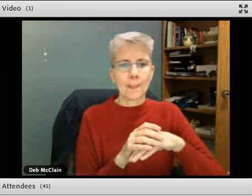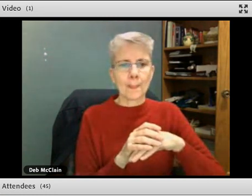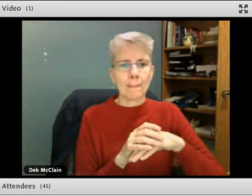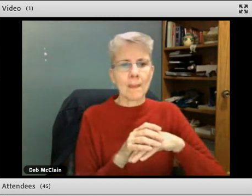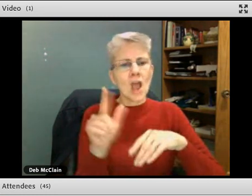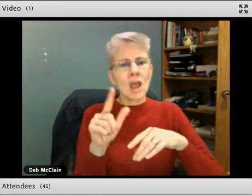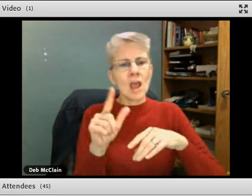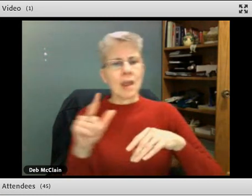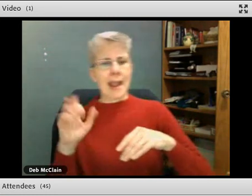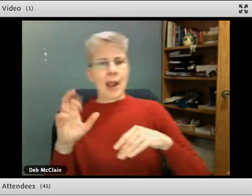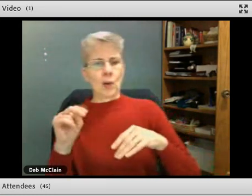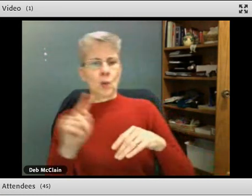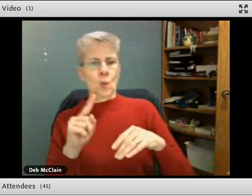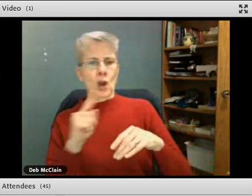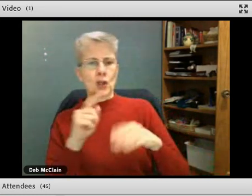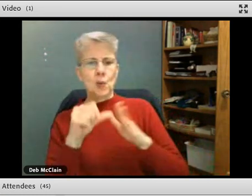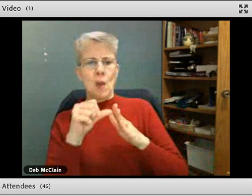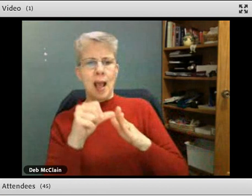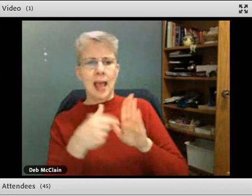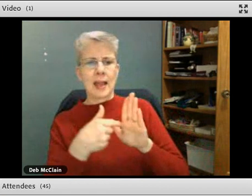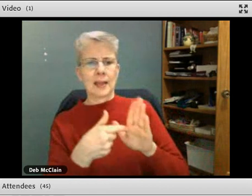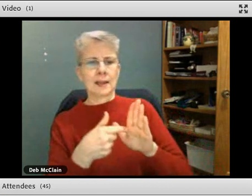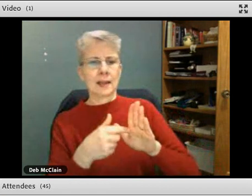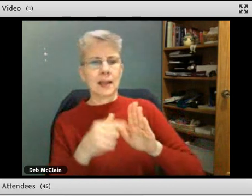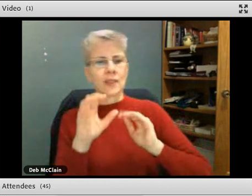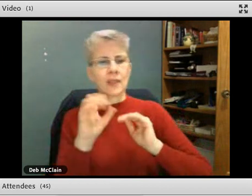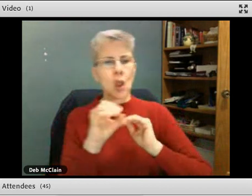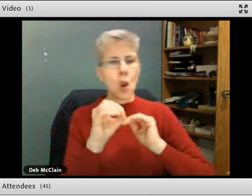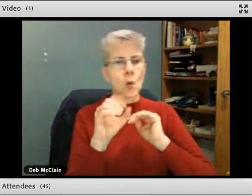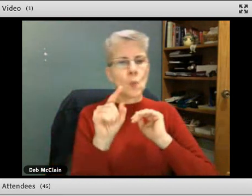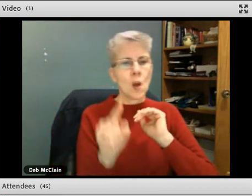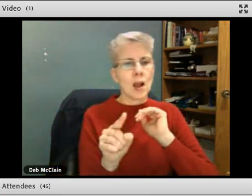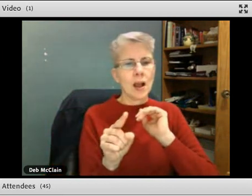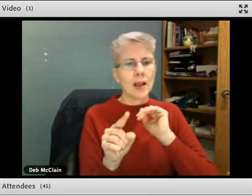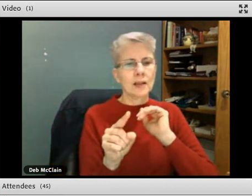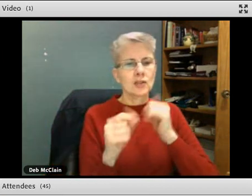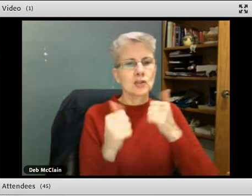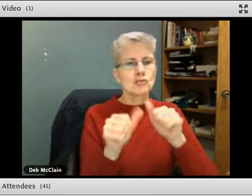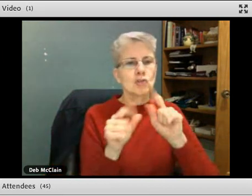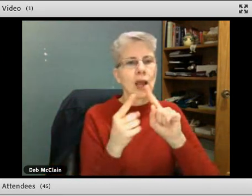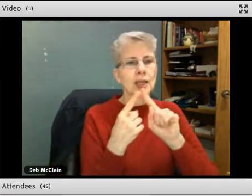In the 001, trying to draw a box.